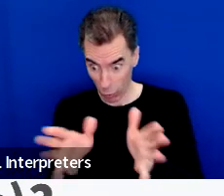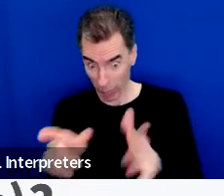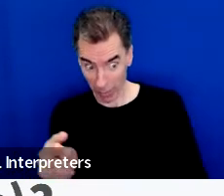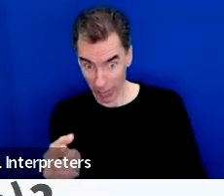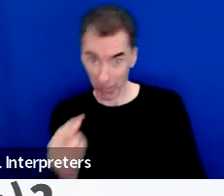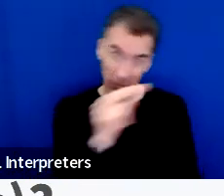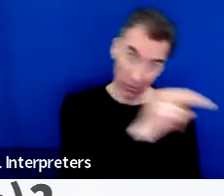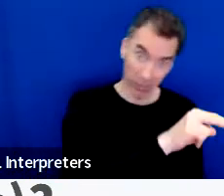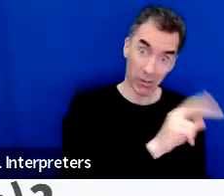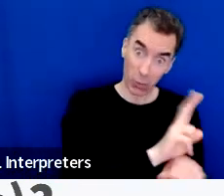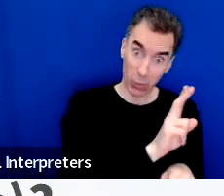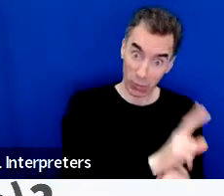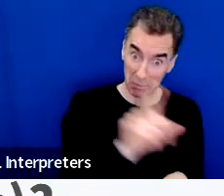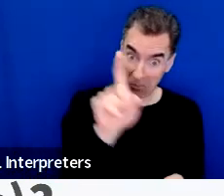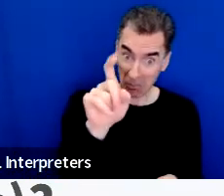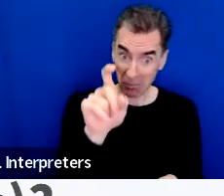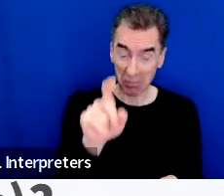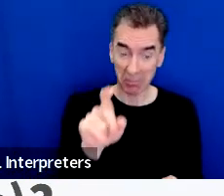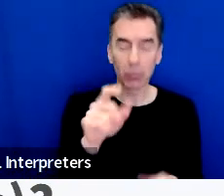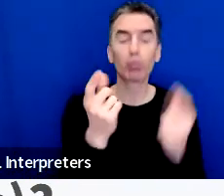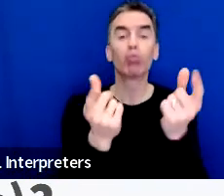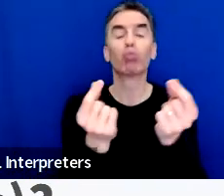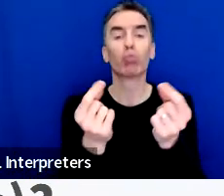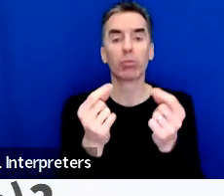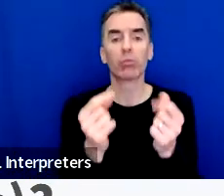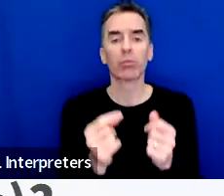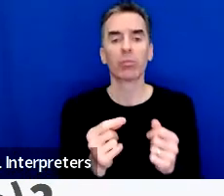So what you're going to do is you can open up another web page